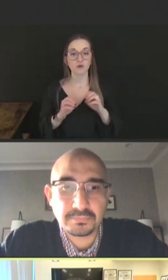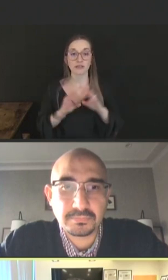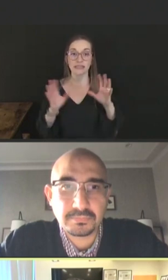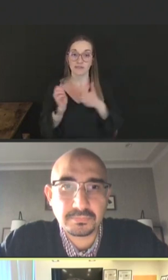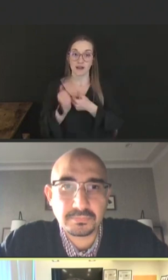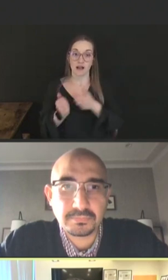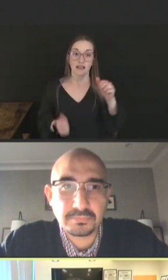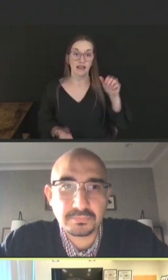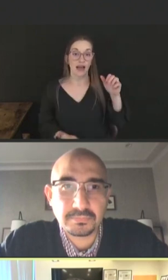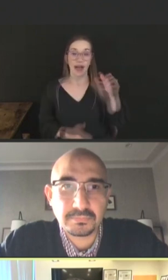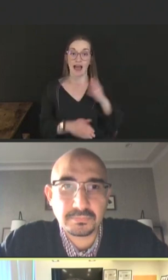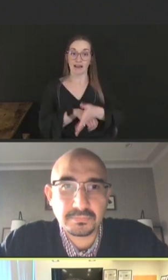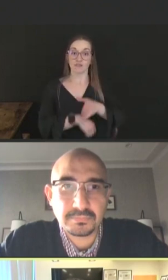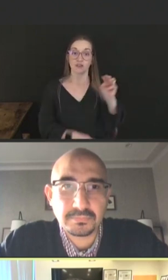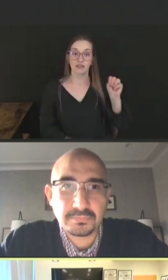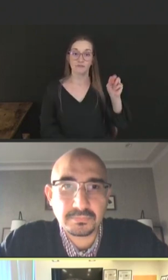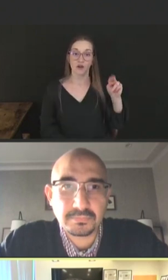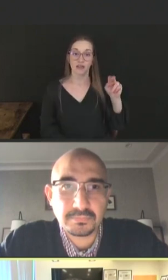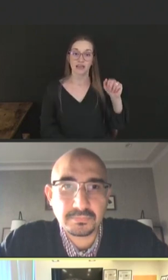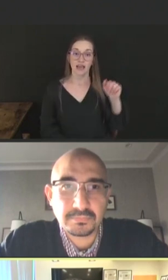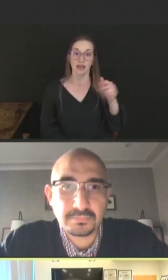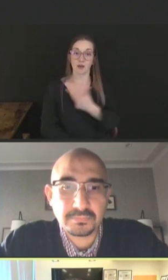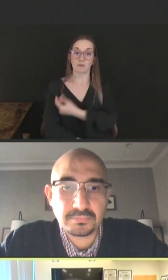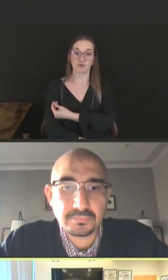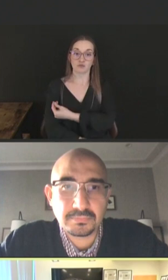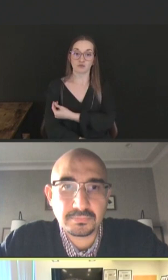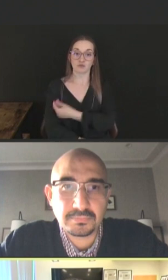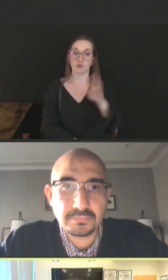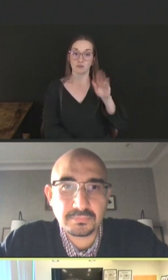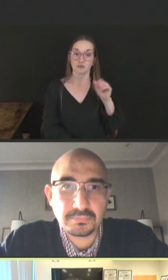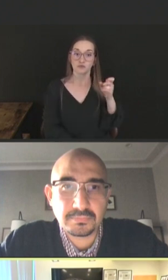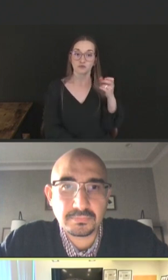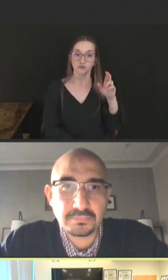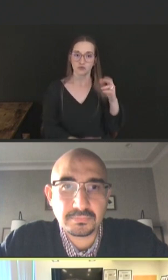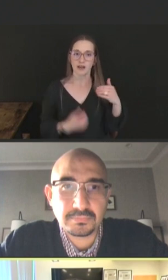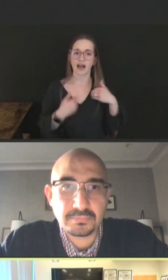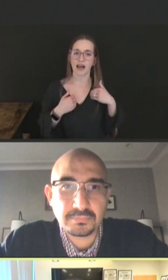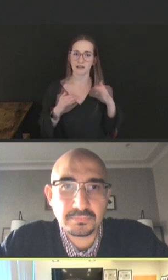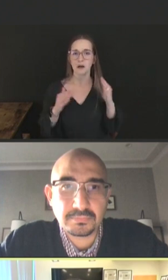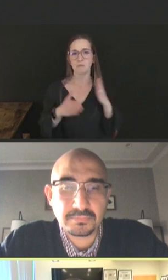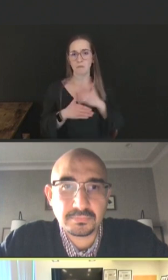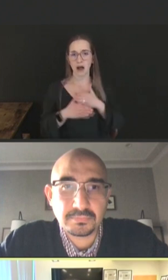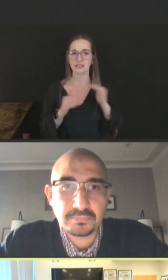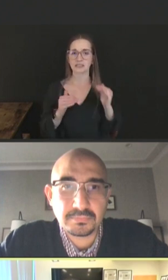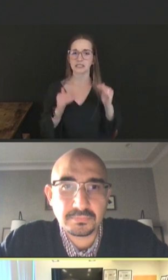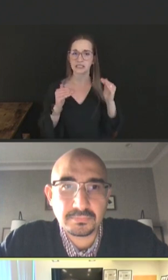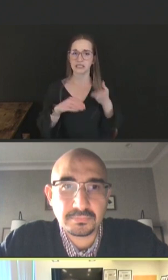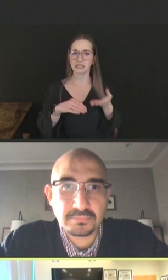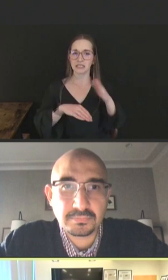there is a modest increase in protective efficacy, higher against severe disease,